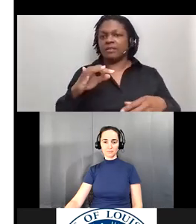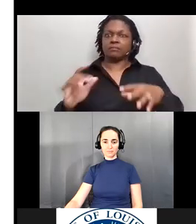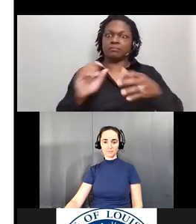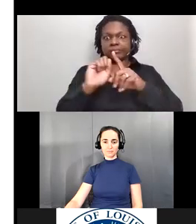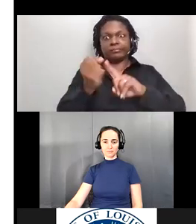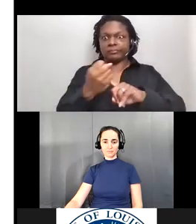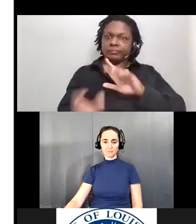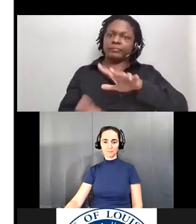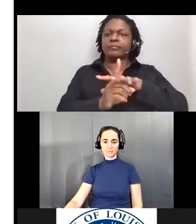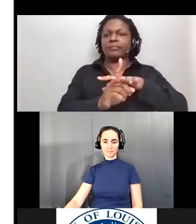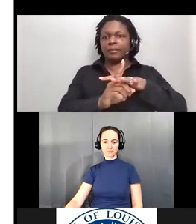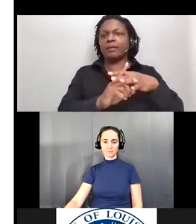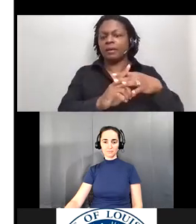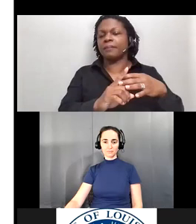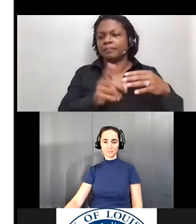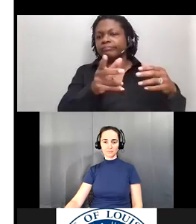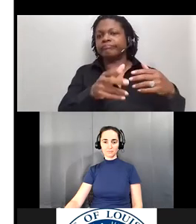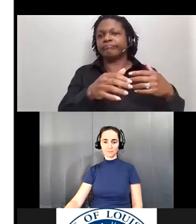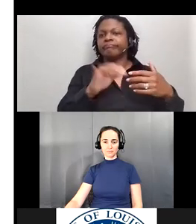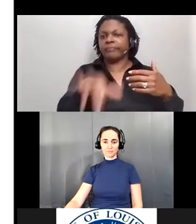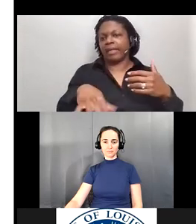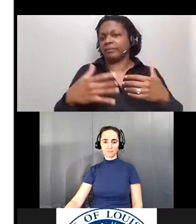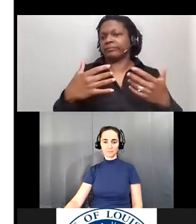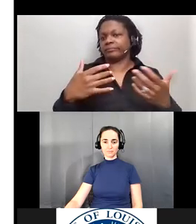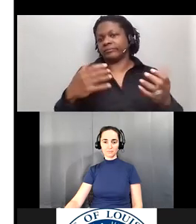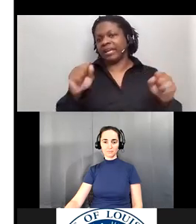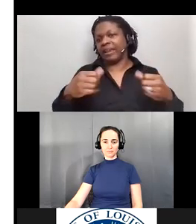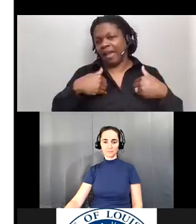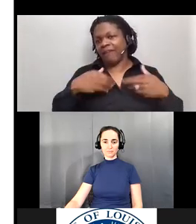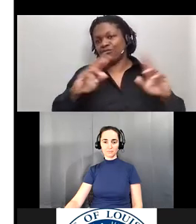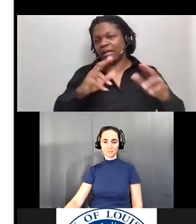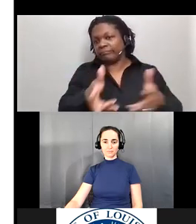that card that is something we've got to understand that give that disclosure card when you're